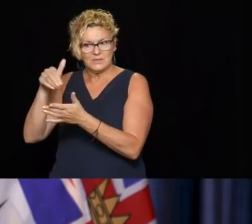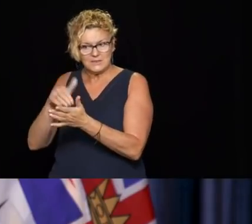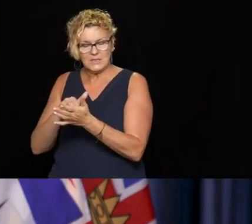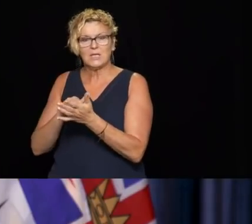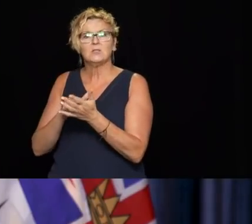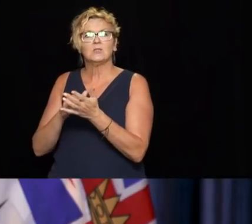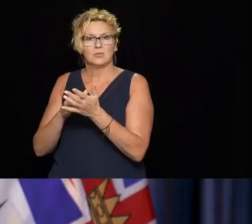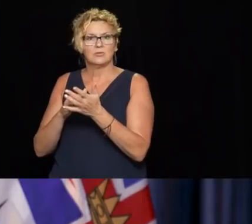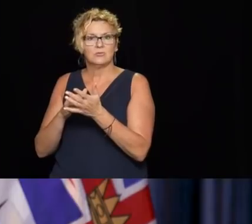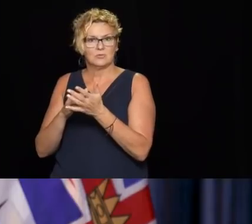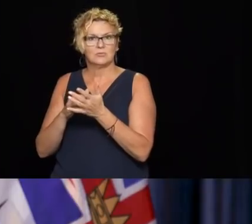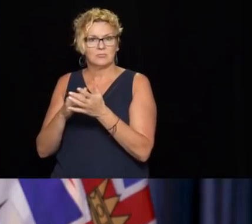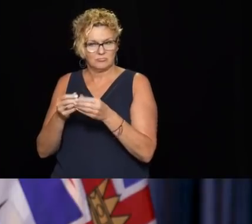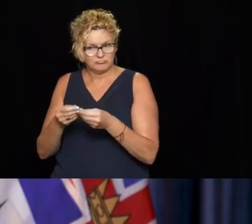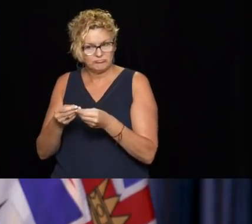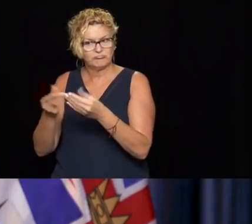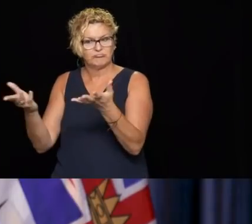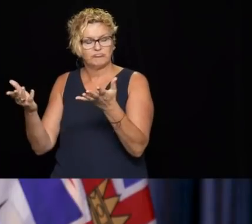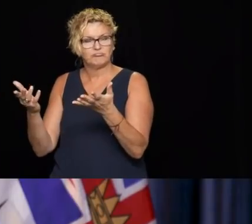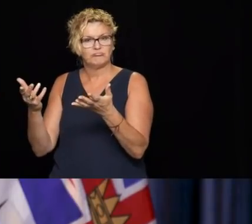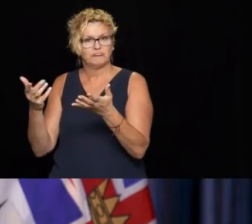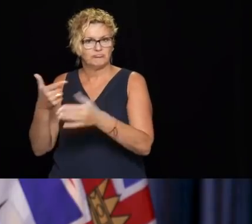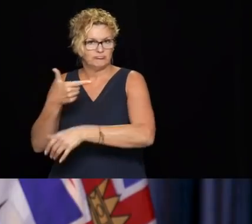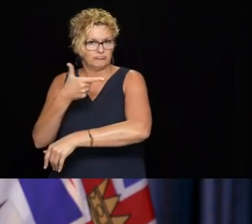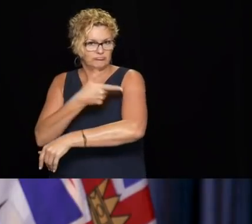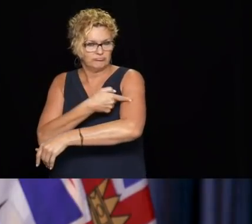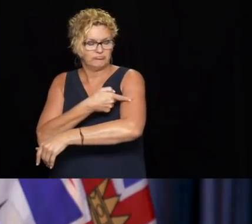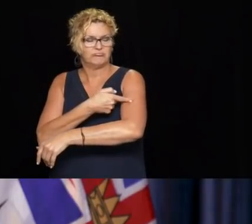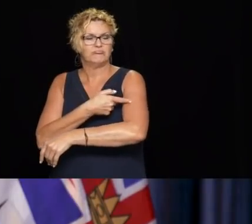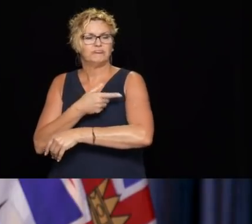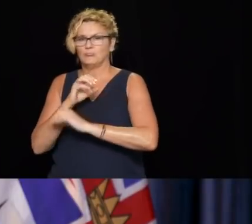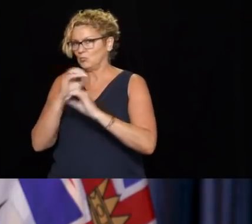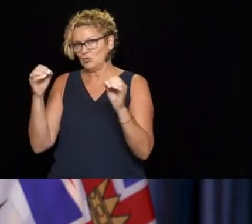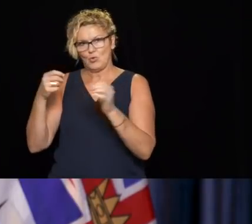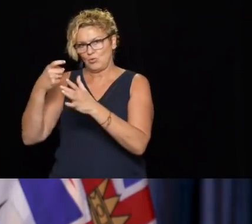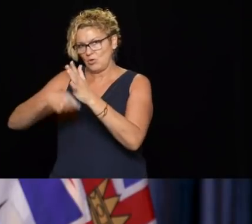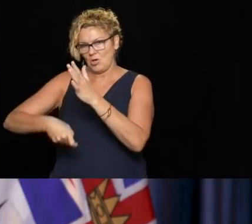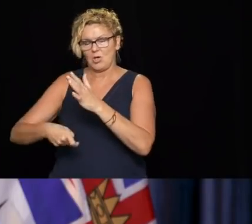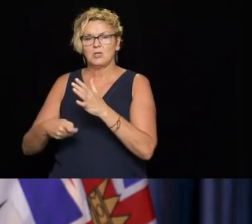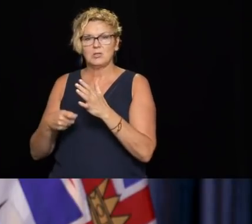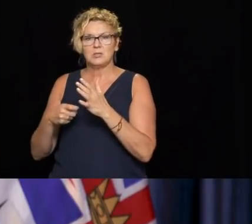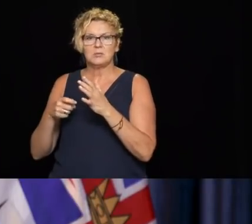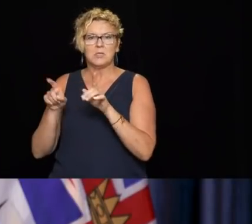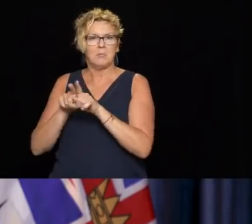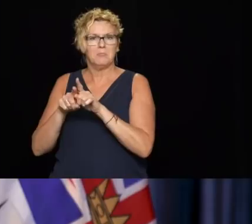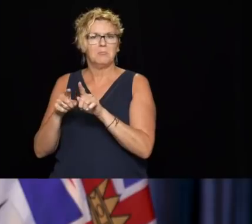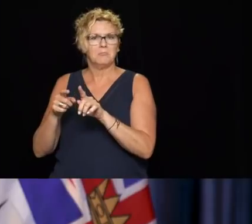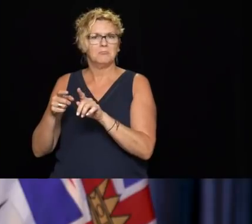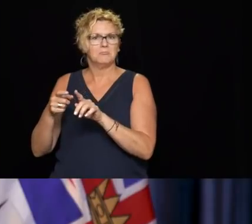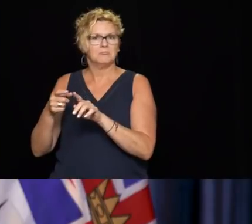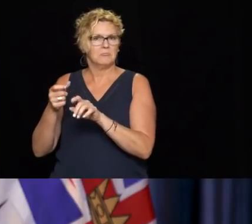the influenza vaccine available on the same basis before a number of people of course received